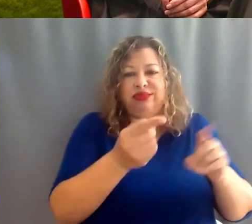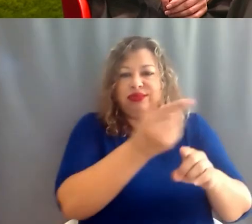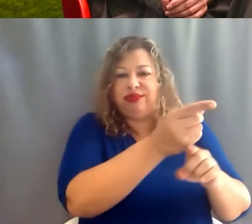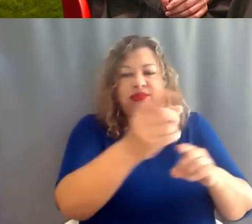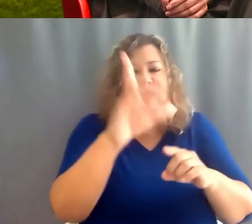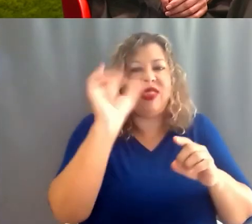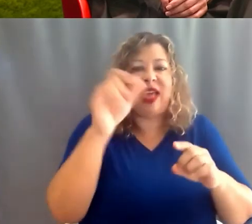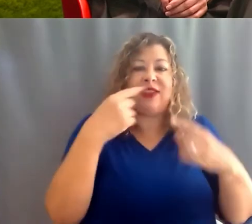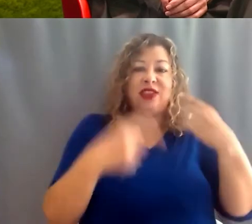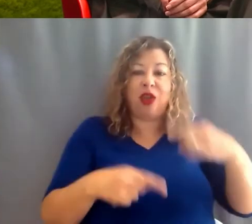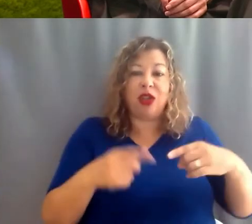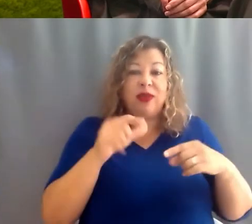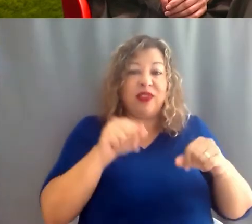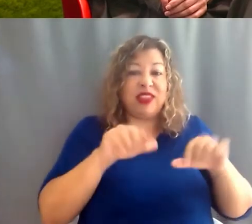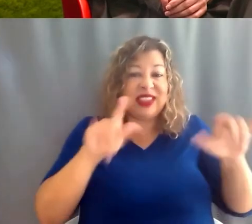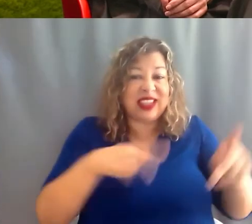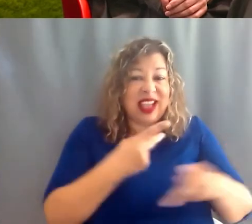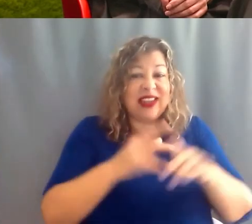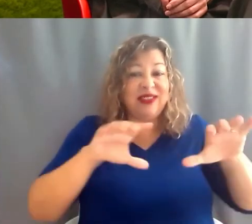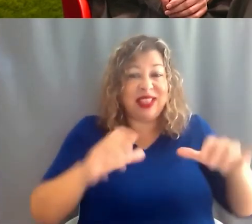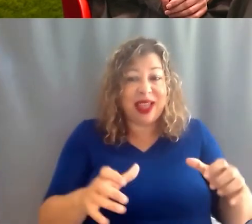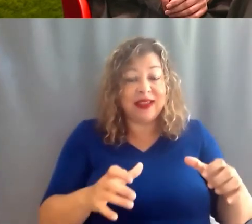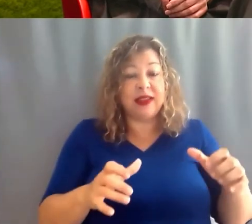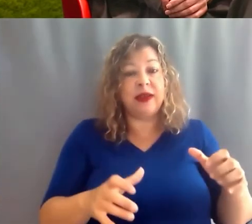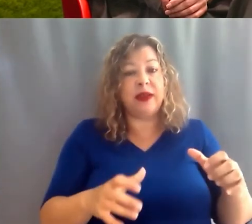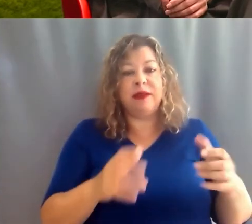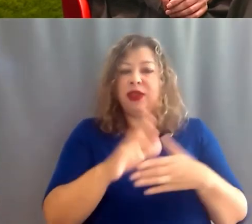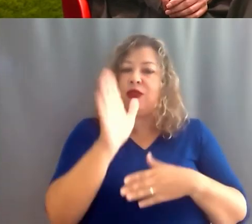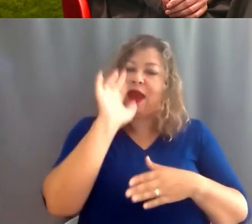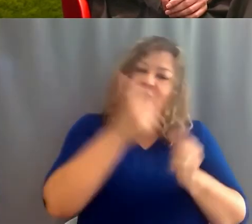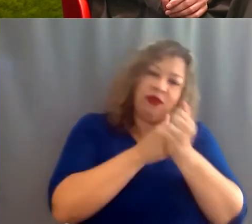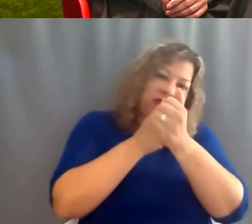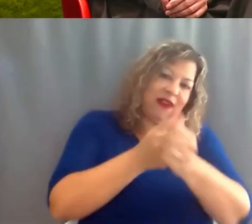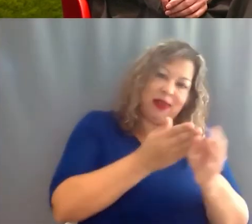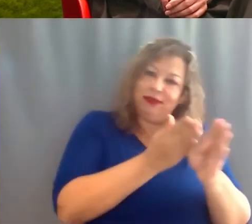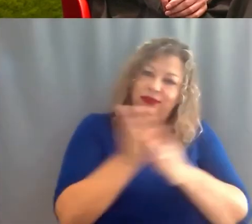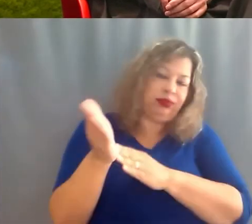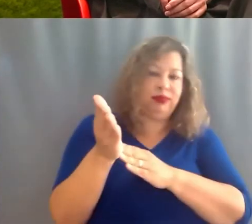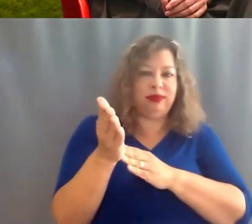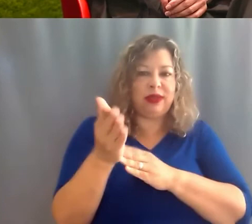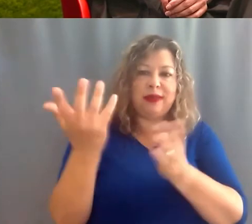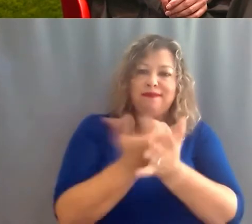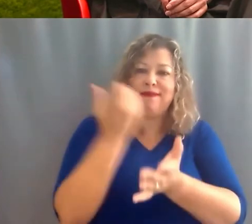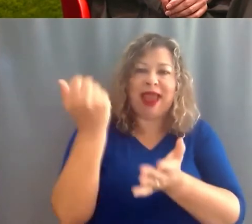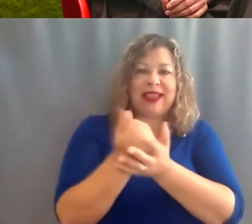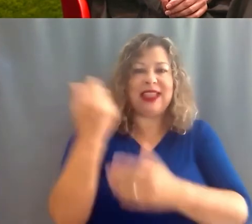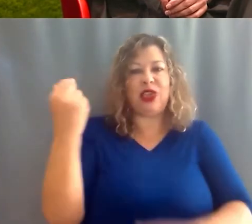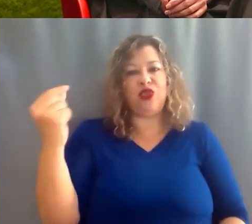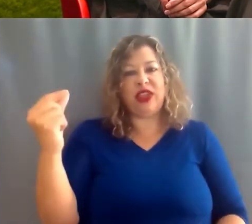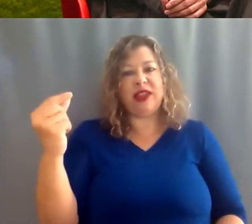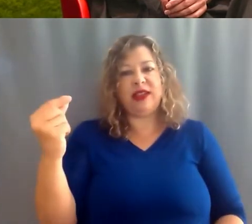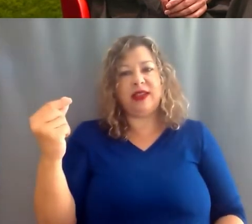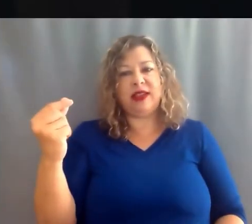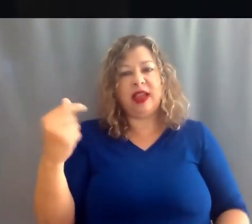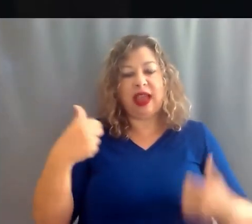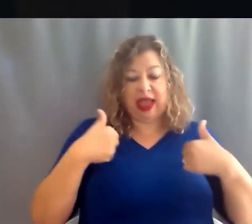Where you're going where it's going. Maxine Greene. I am, but I am not yet. Like.